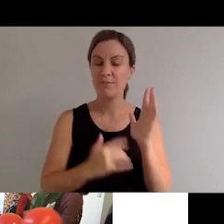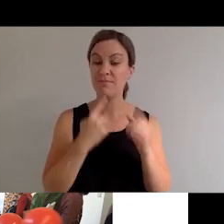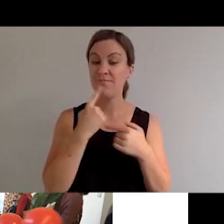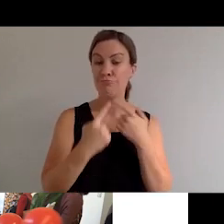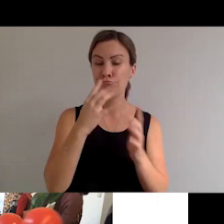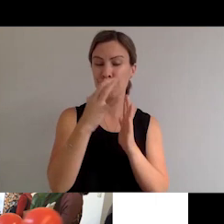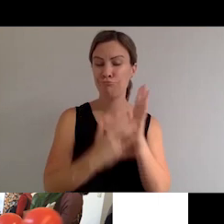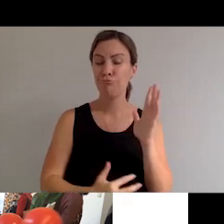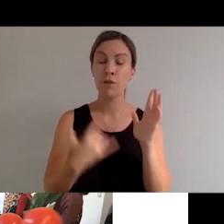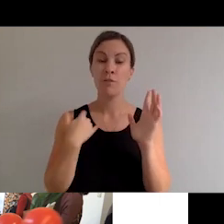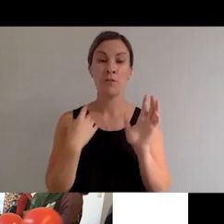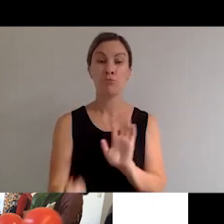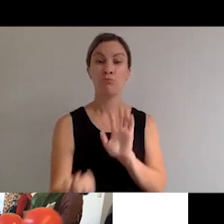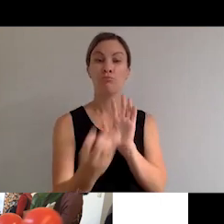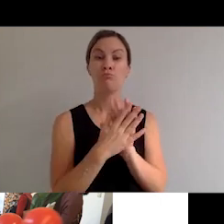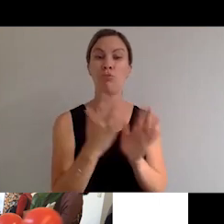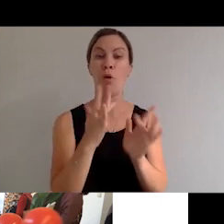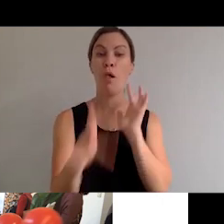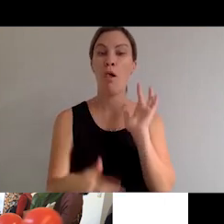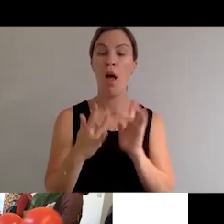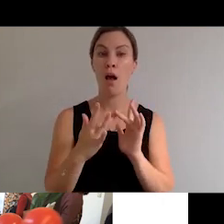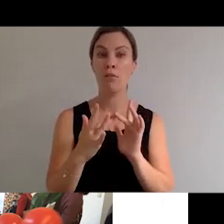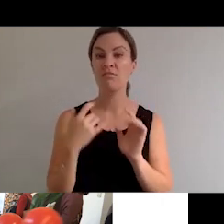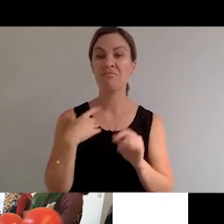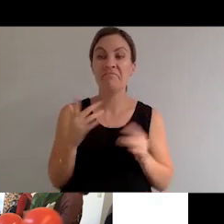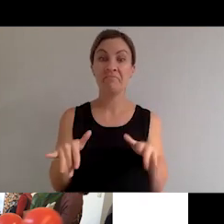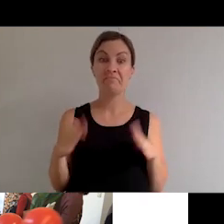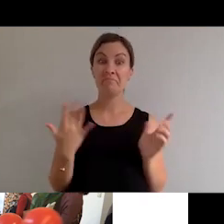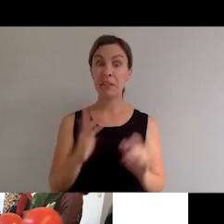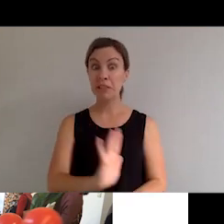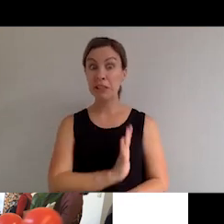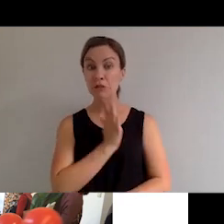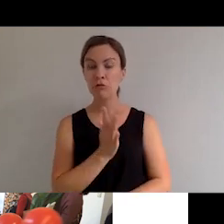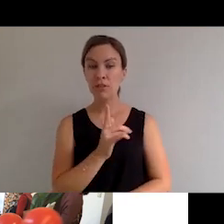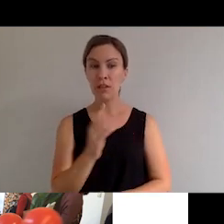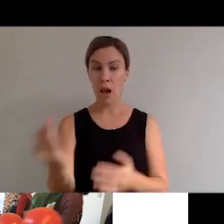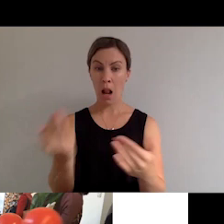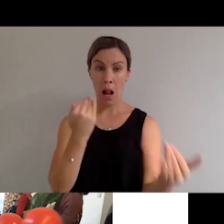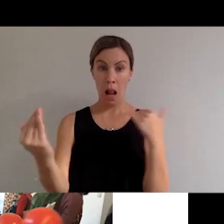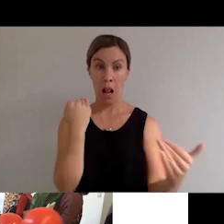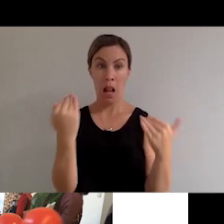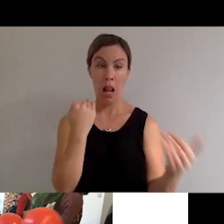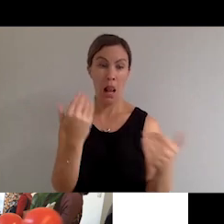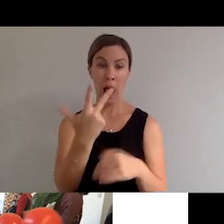up and said, "Is anyone interested?" 80 people wrote back saying, "Yes, please.